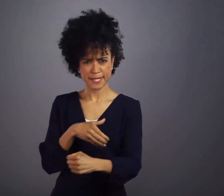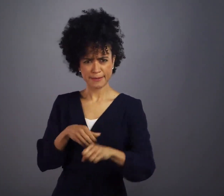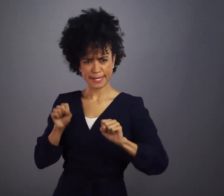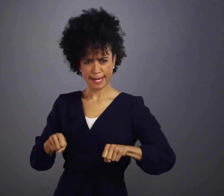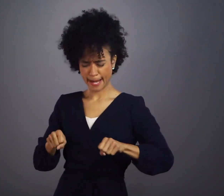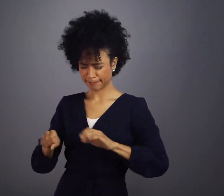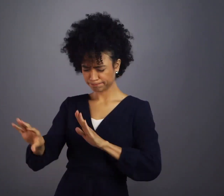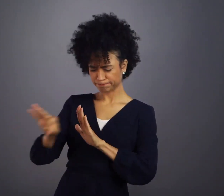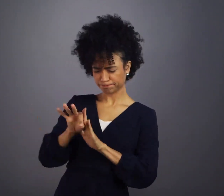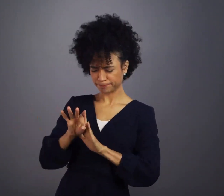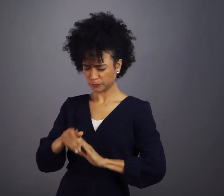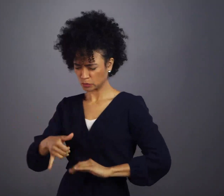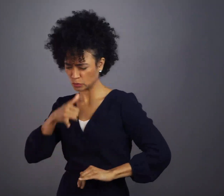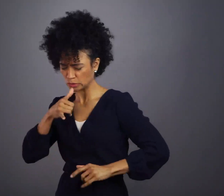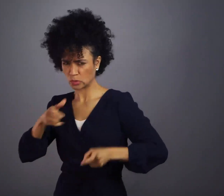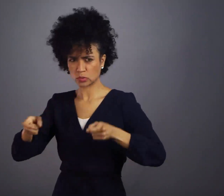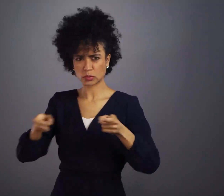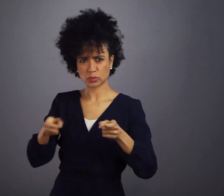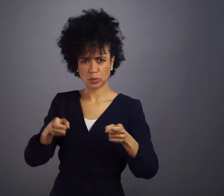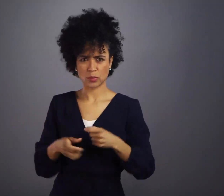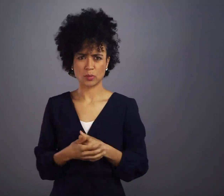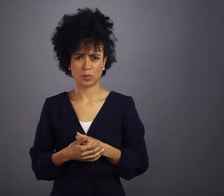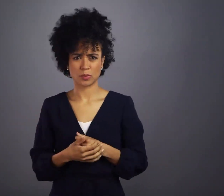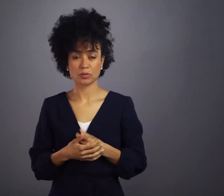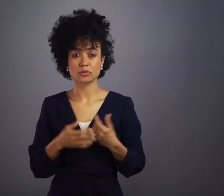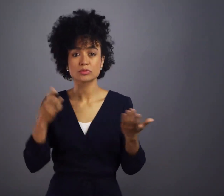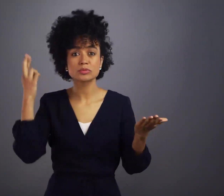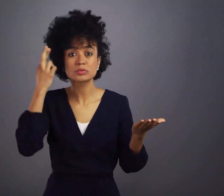have lost the power of choice in drink.